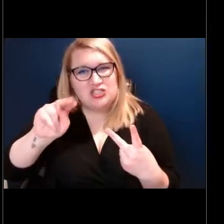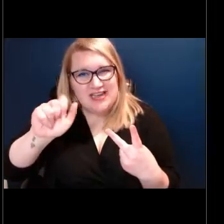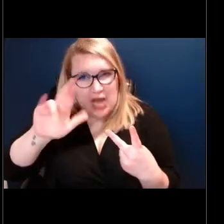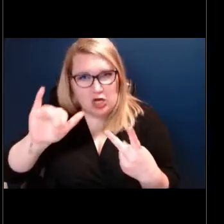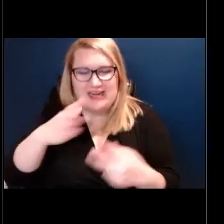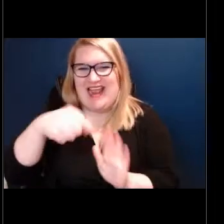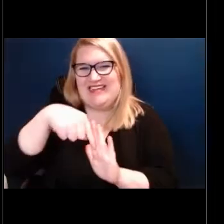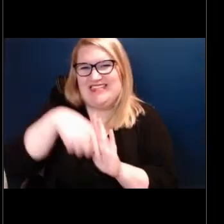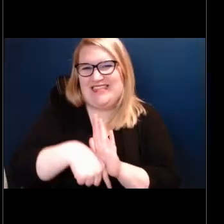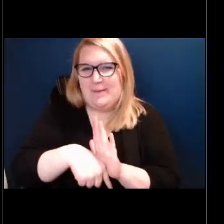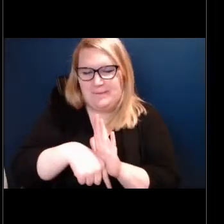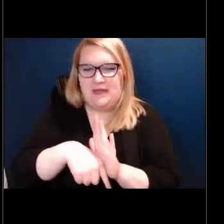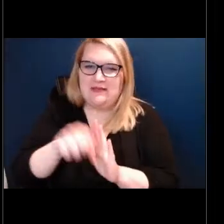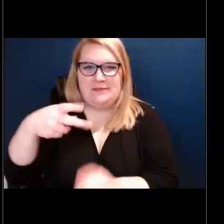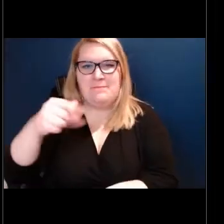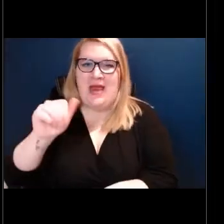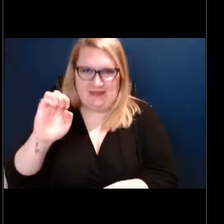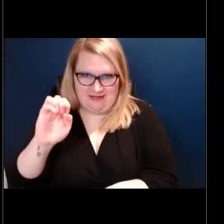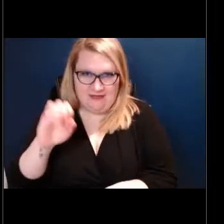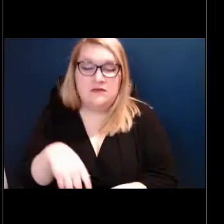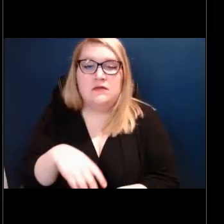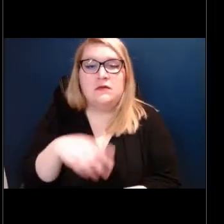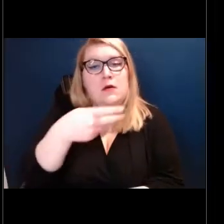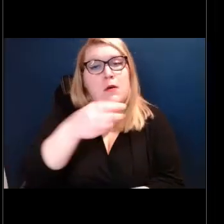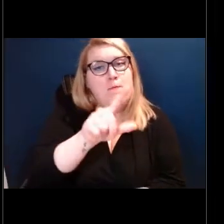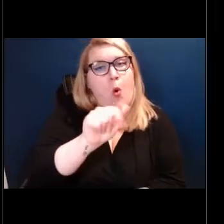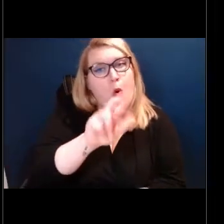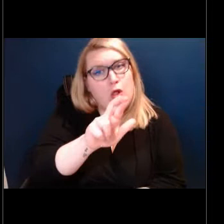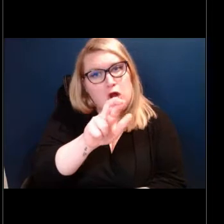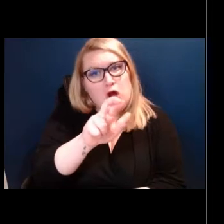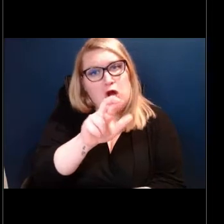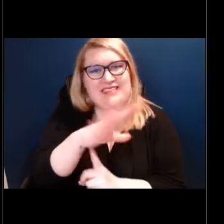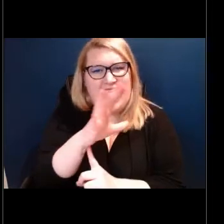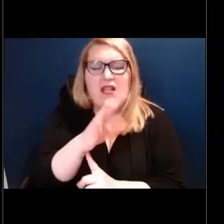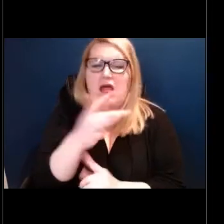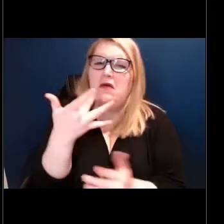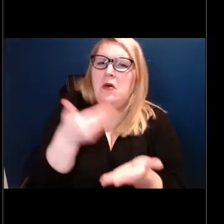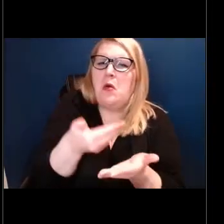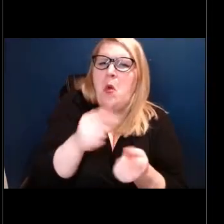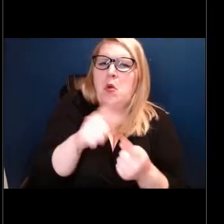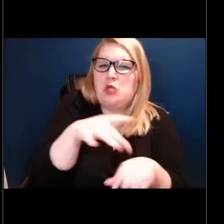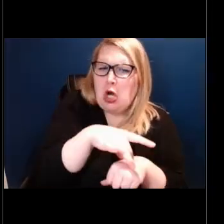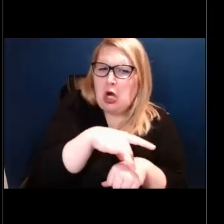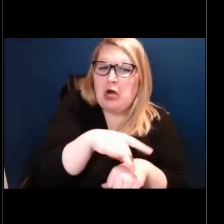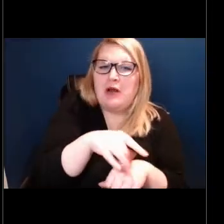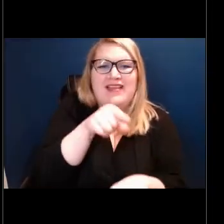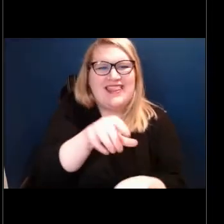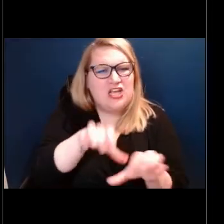The polar satellites are pretty close to earth about 500 miles away from the surface and they do observations close up.